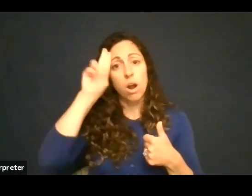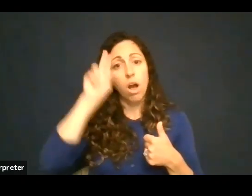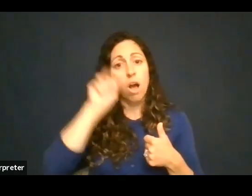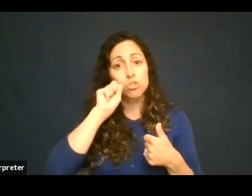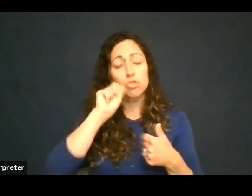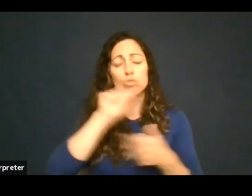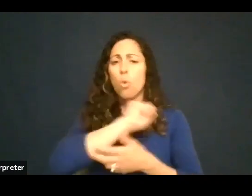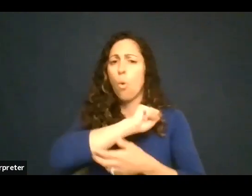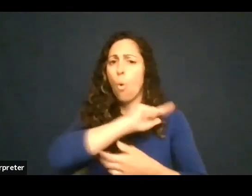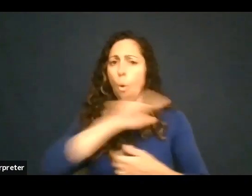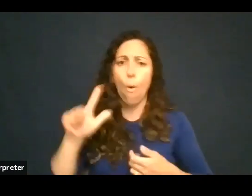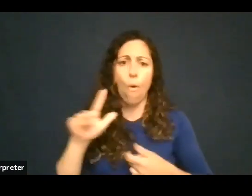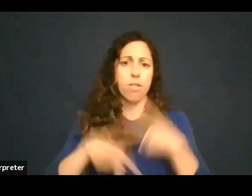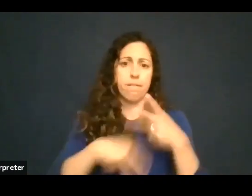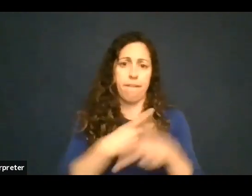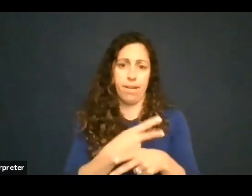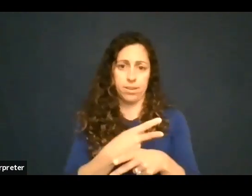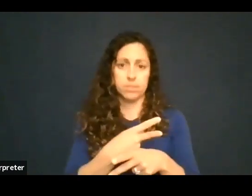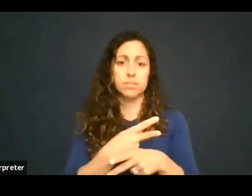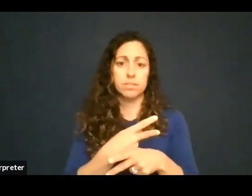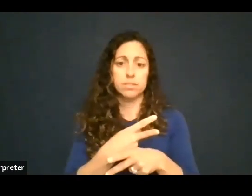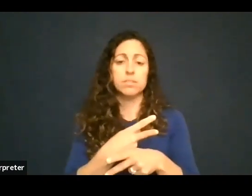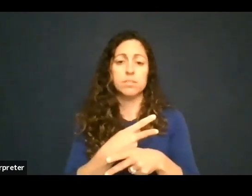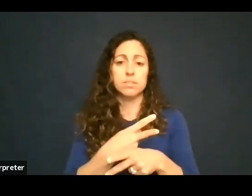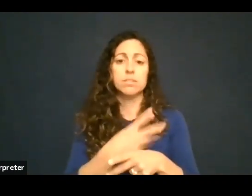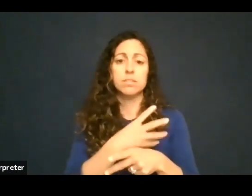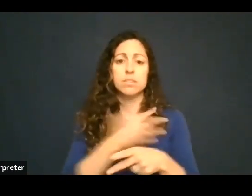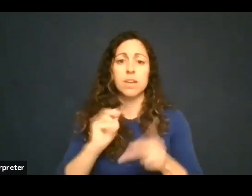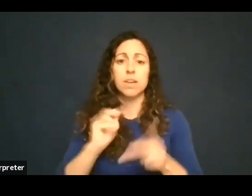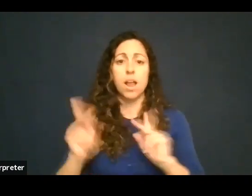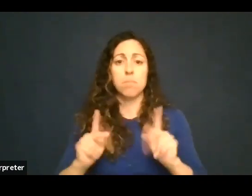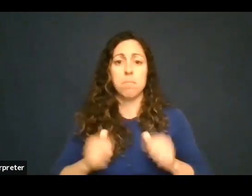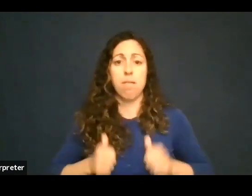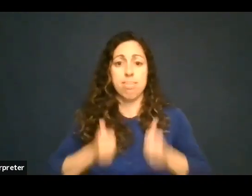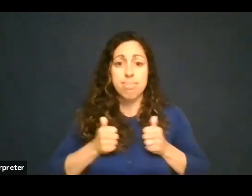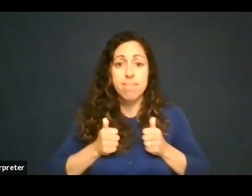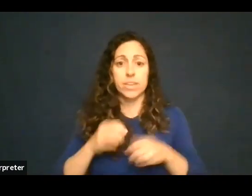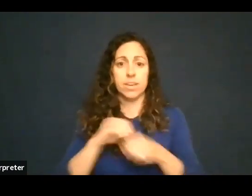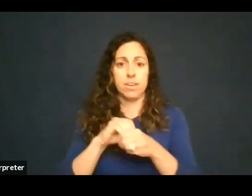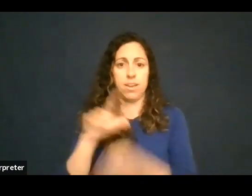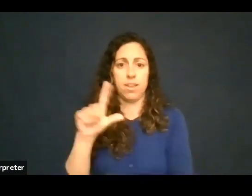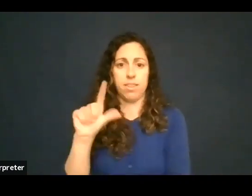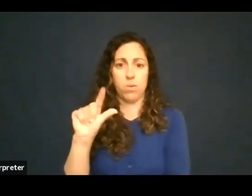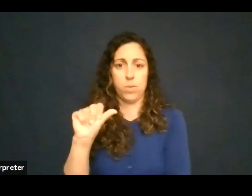for residents in Louisiana. And it's a retrospective study, so there's